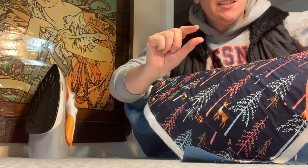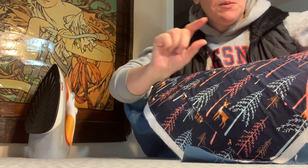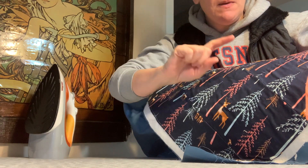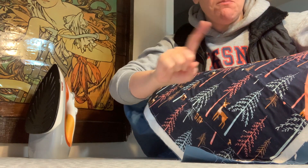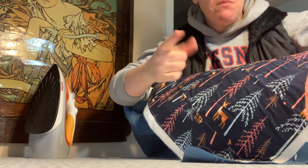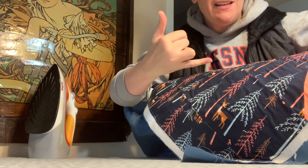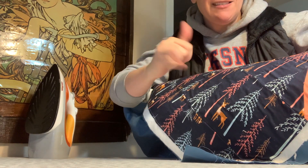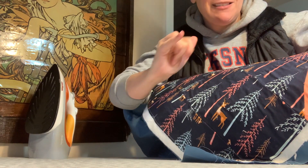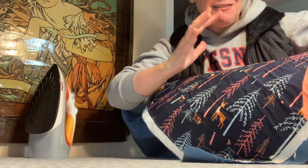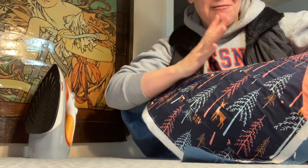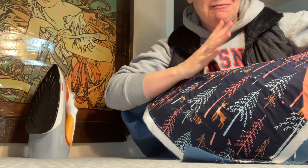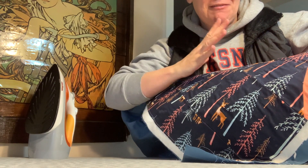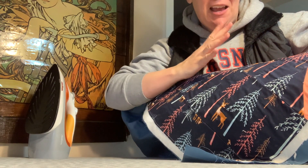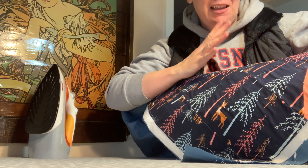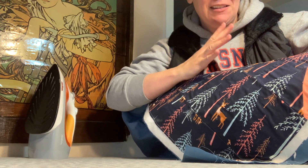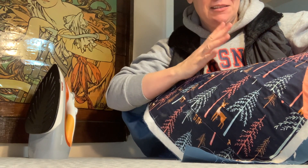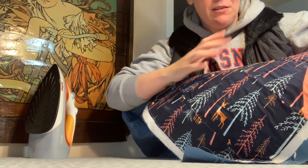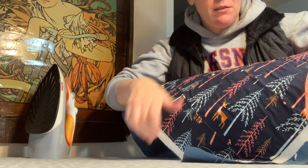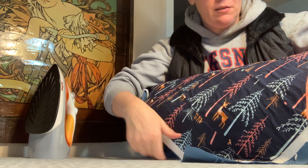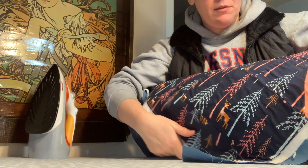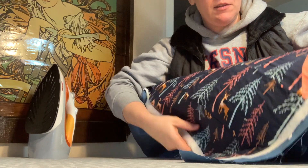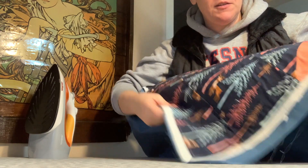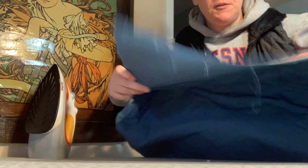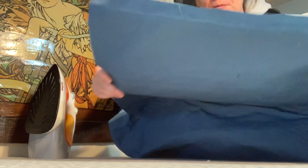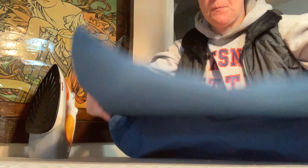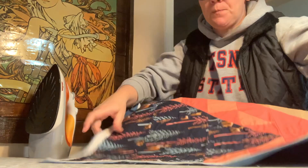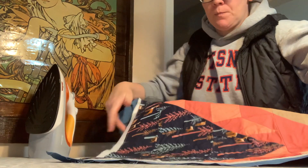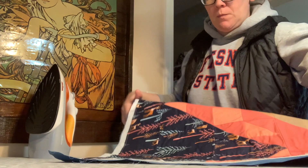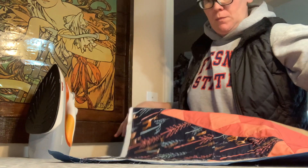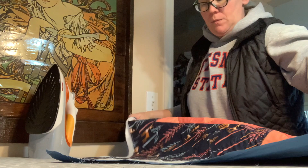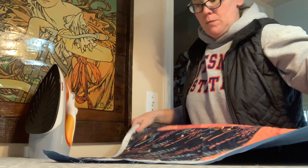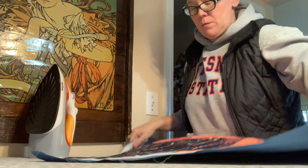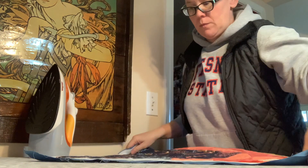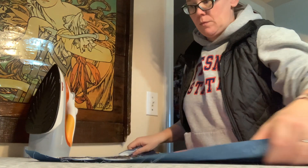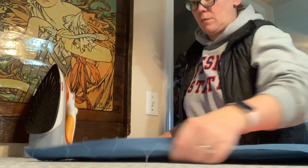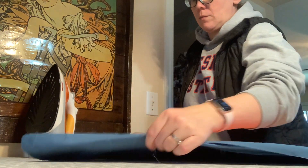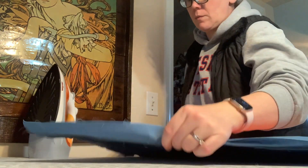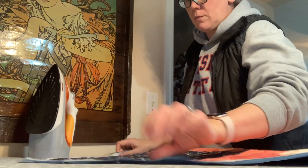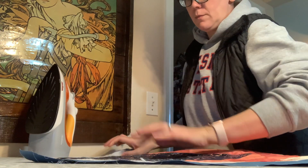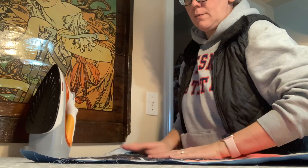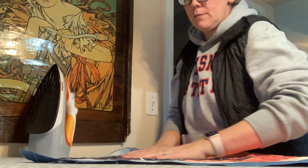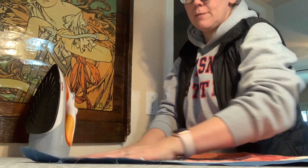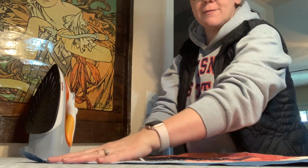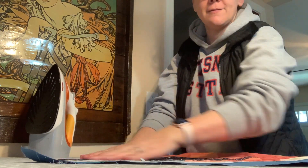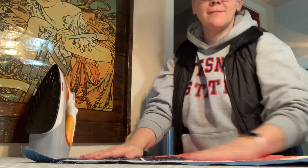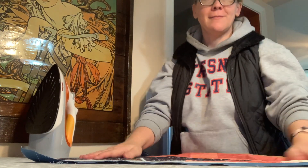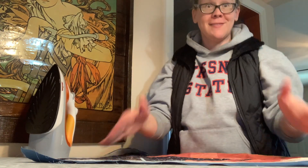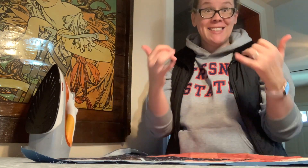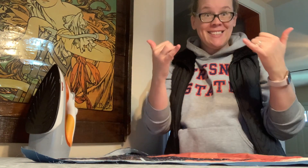um, but at the same time if I smooth it, it's actually flat, smooth and connected. Um,